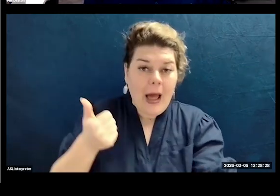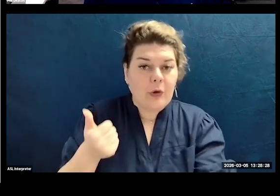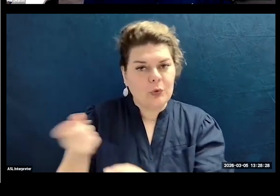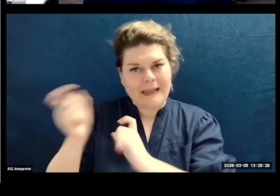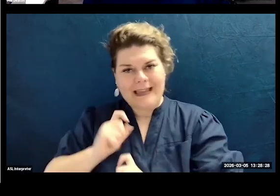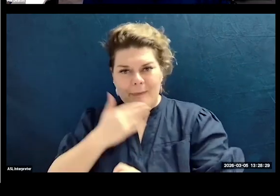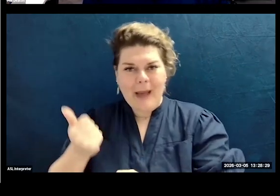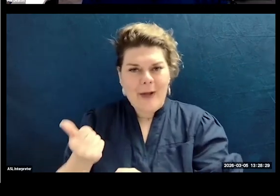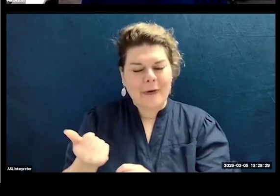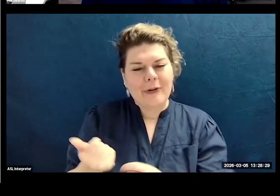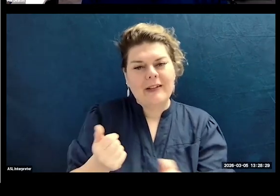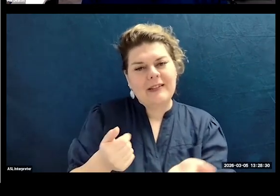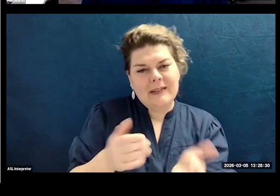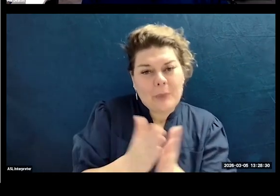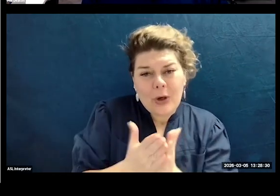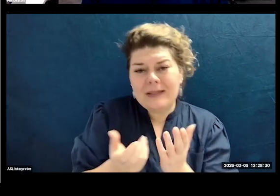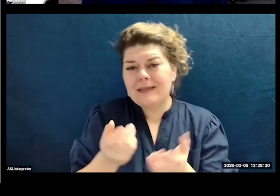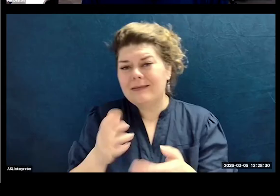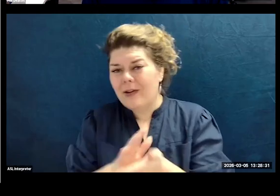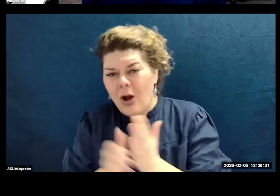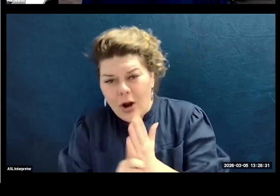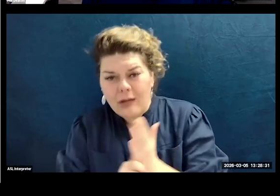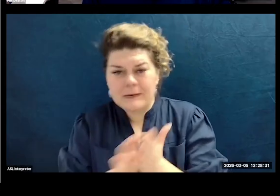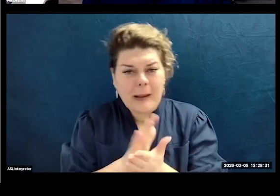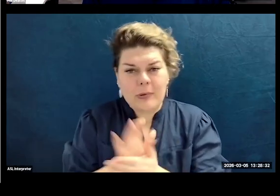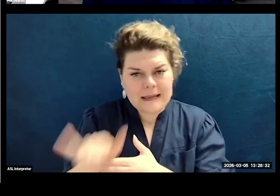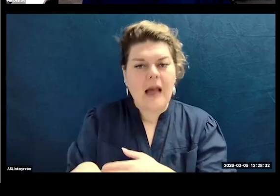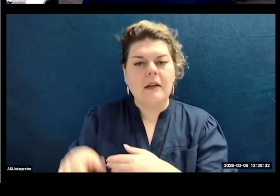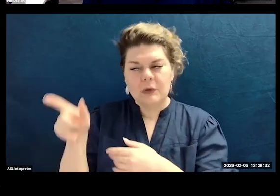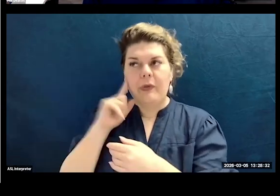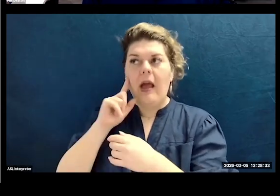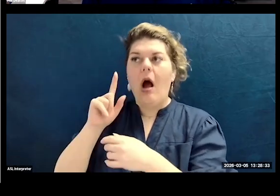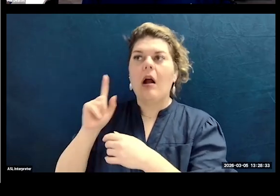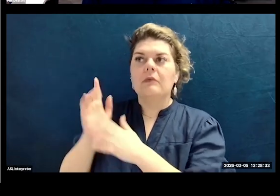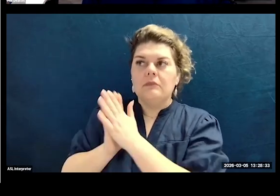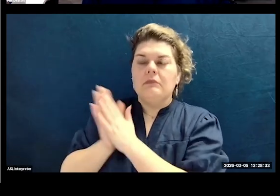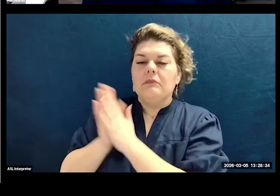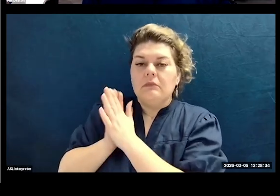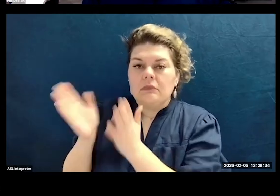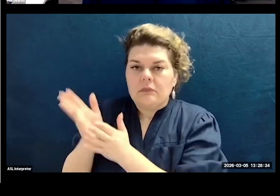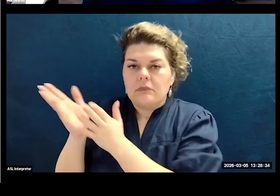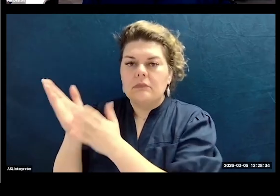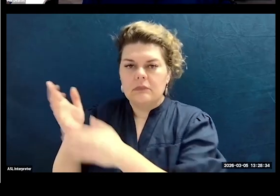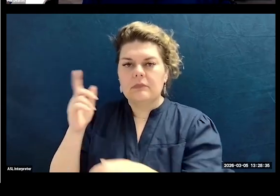So, that's been great. And they're certainly incentivized to provide those more accessible materials in their web versions